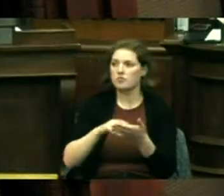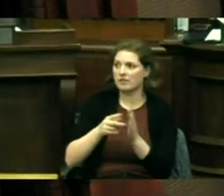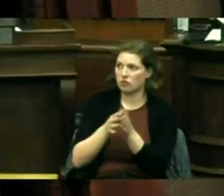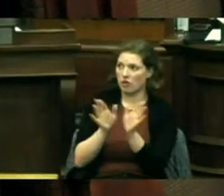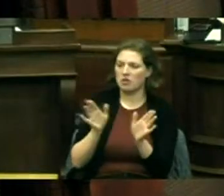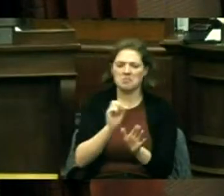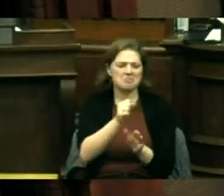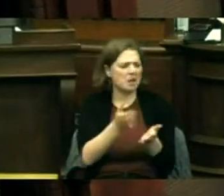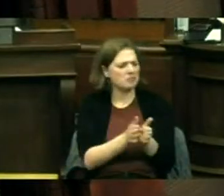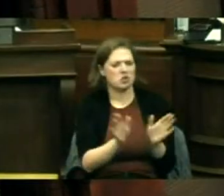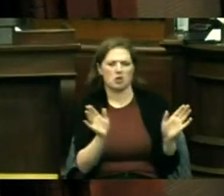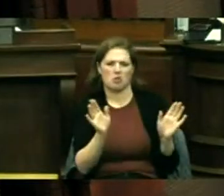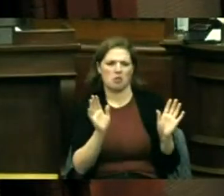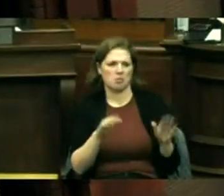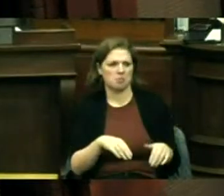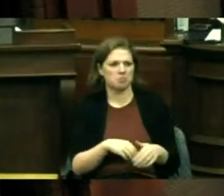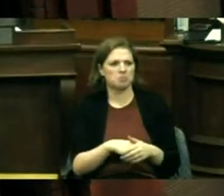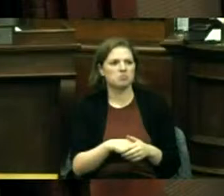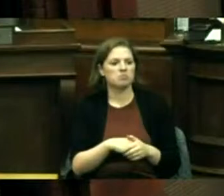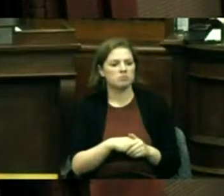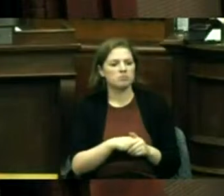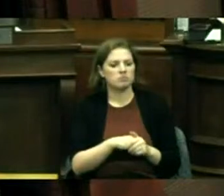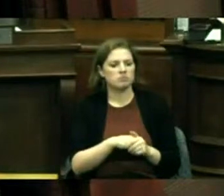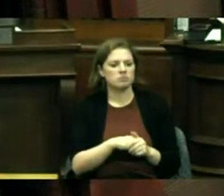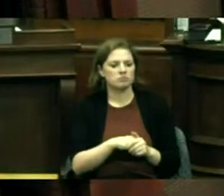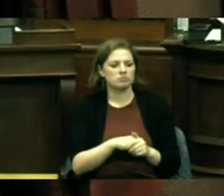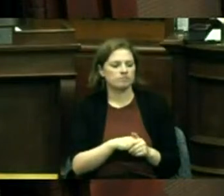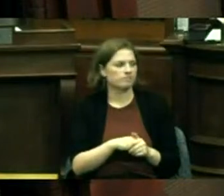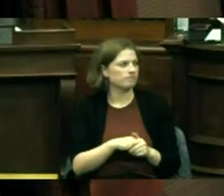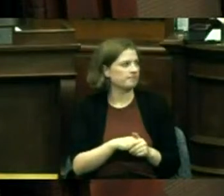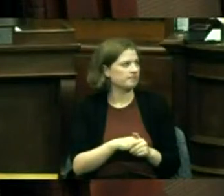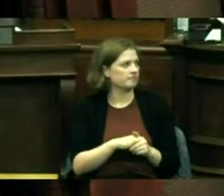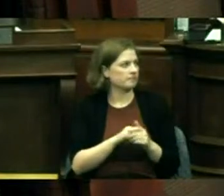about specifically the Erace Grant. I think you answered that